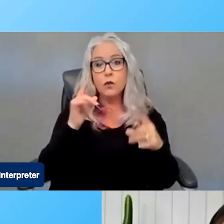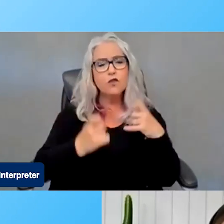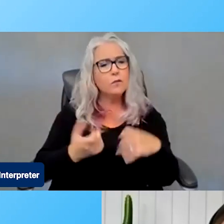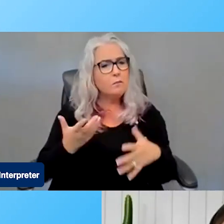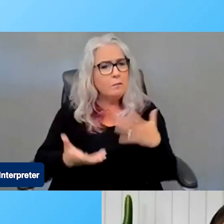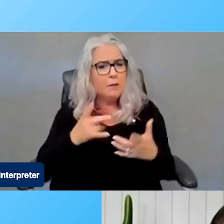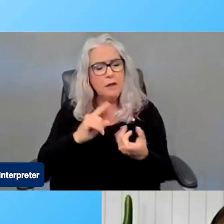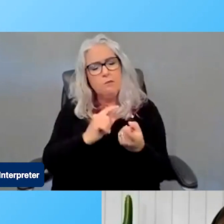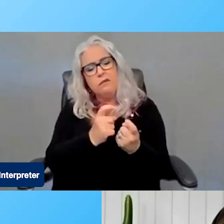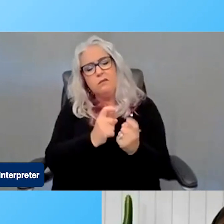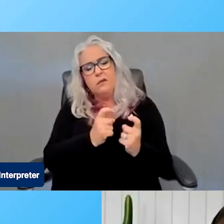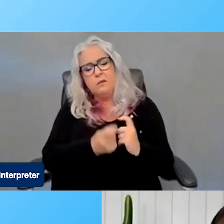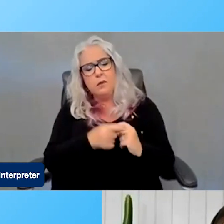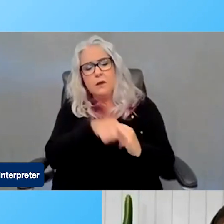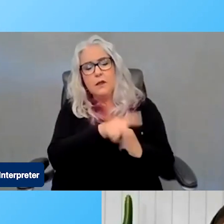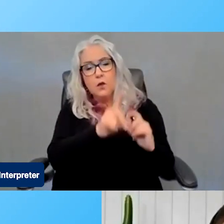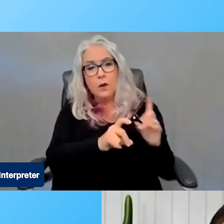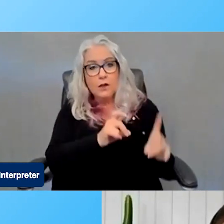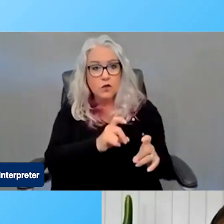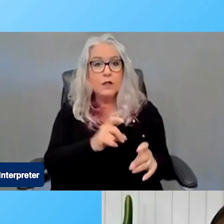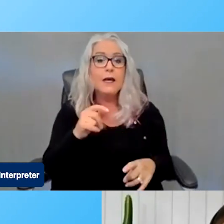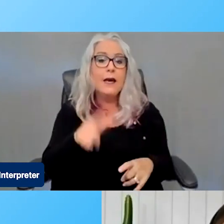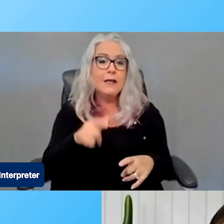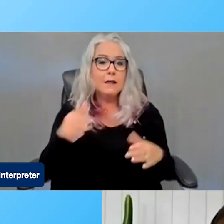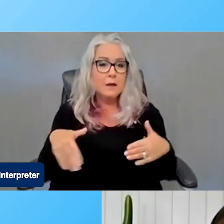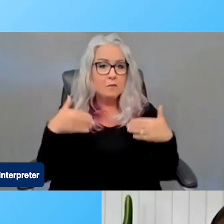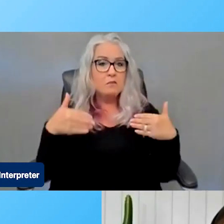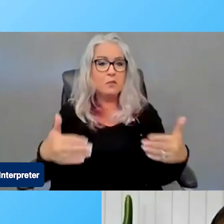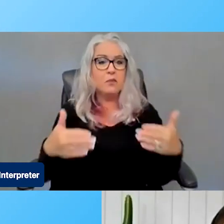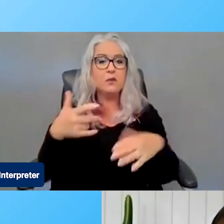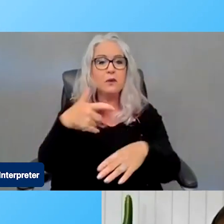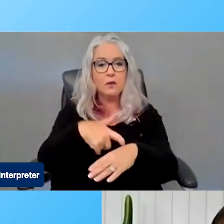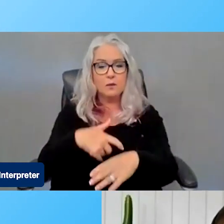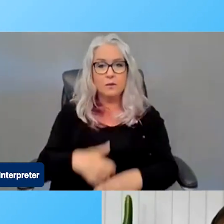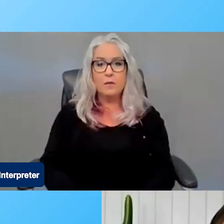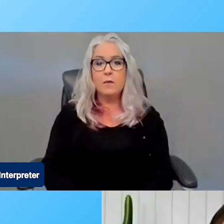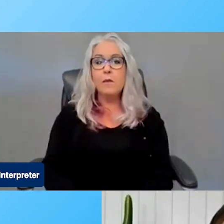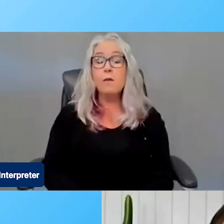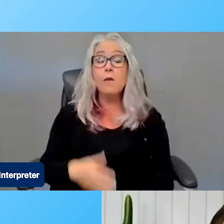questions a little bit as the panel progresses. So the first question and I will